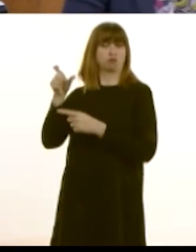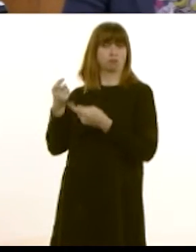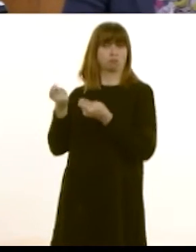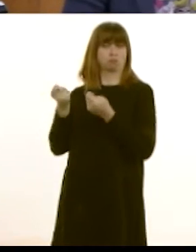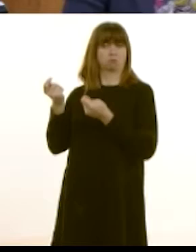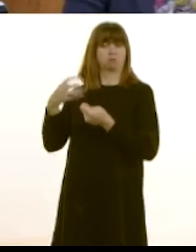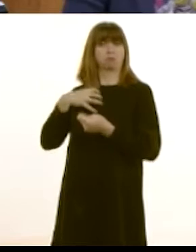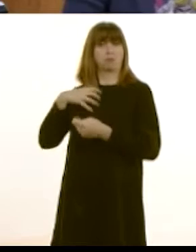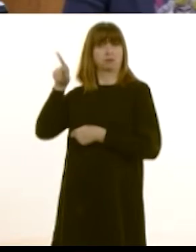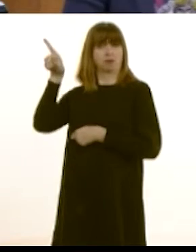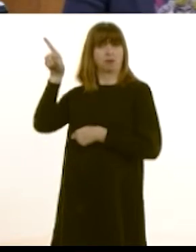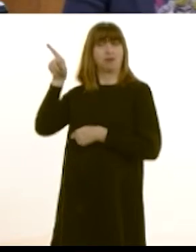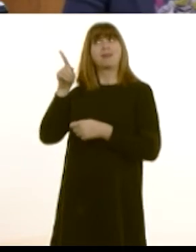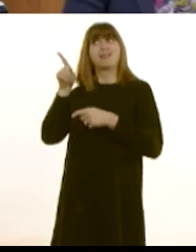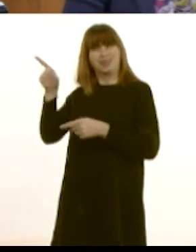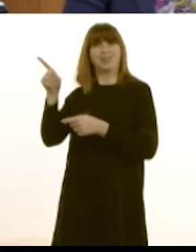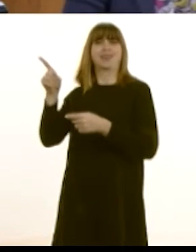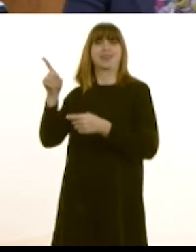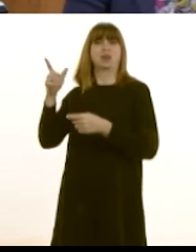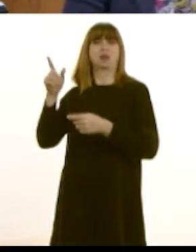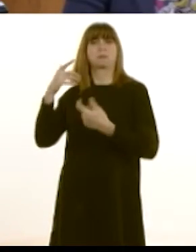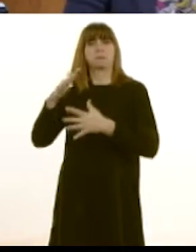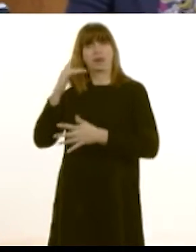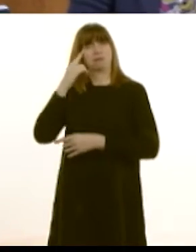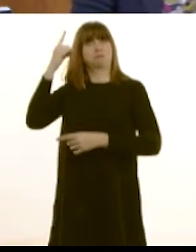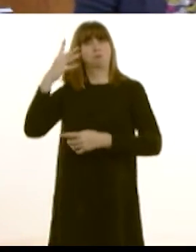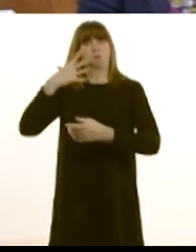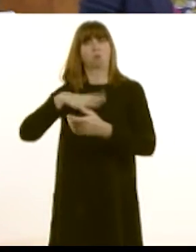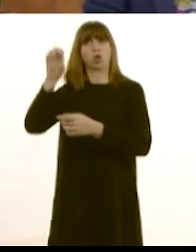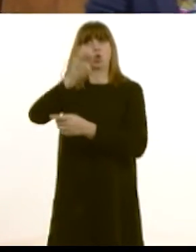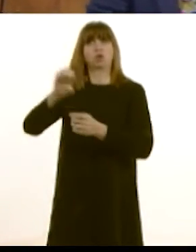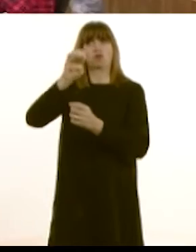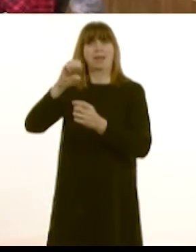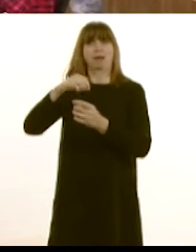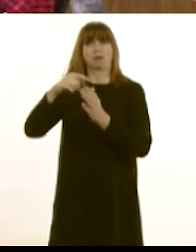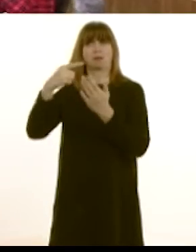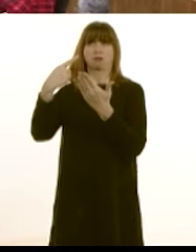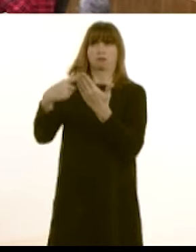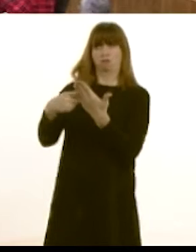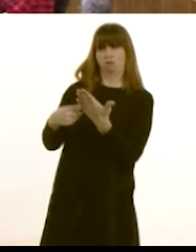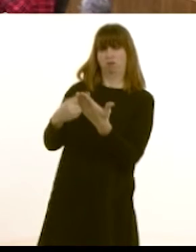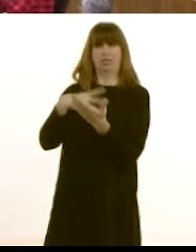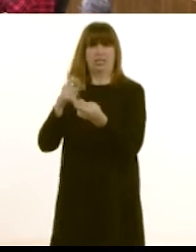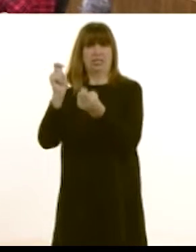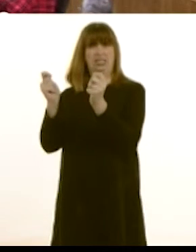for him to deliver the reforms that he has suggested. I think there are some areas where the European Union needs to reform itself: it needs to